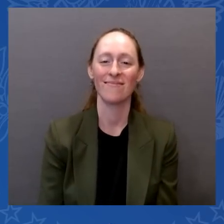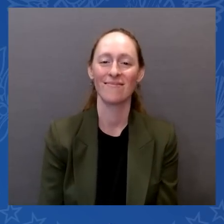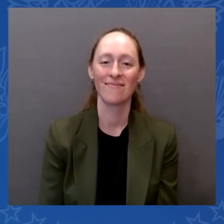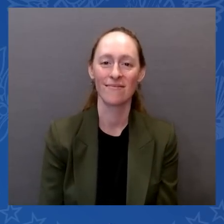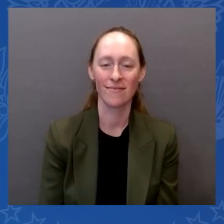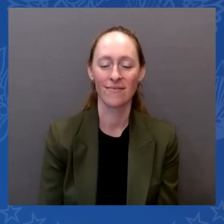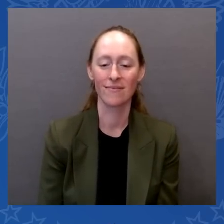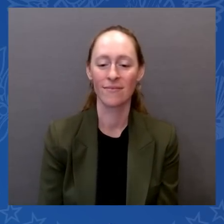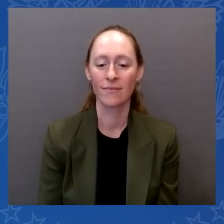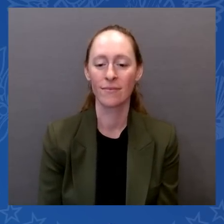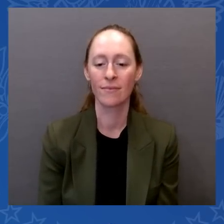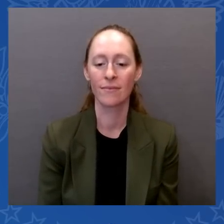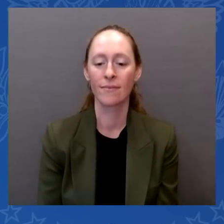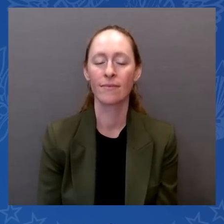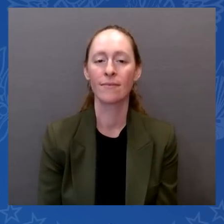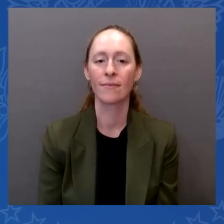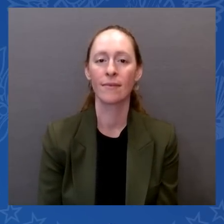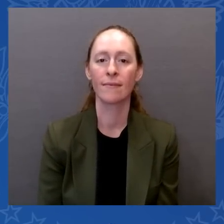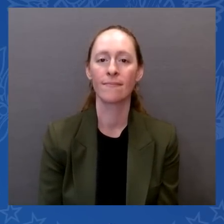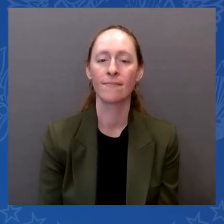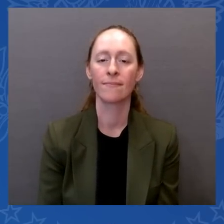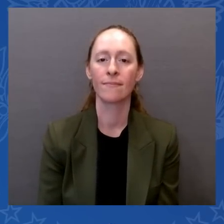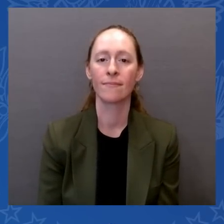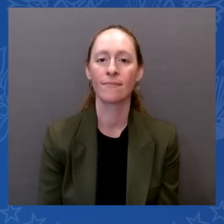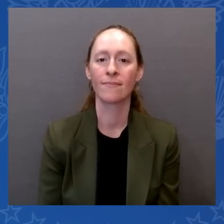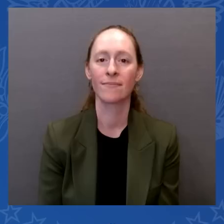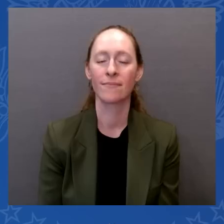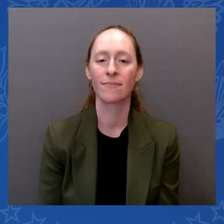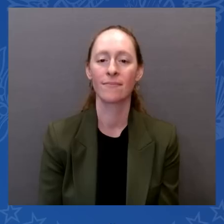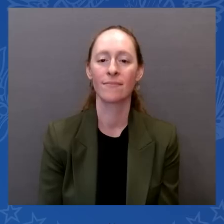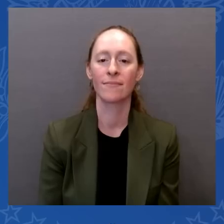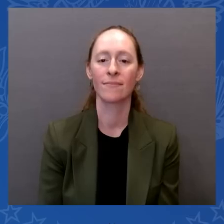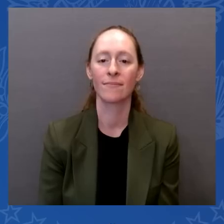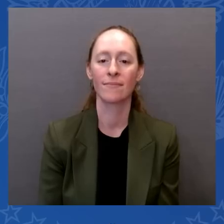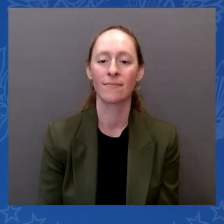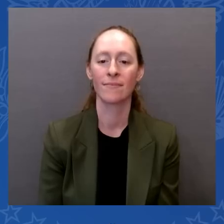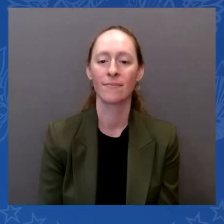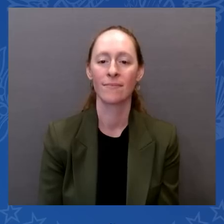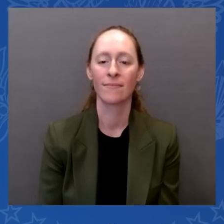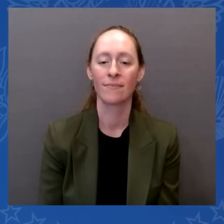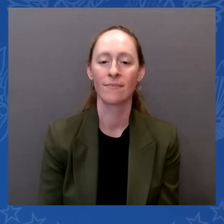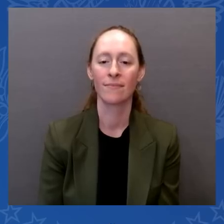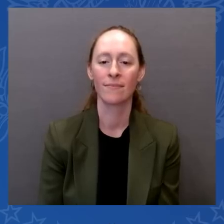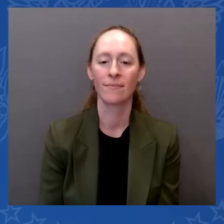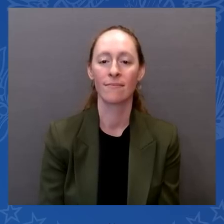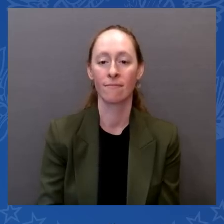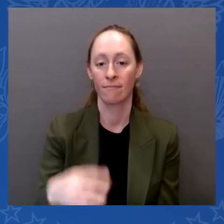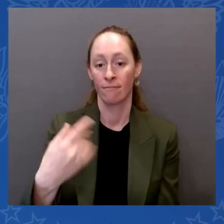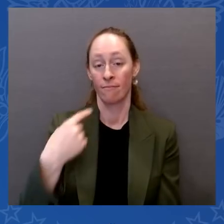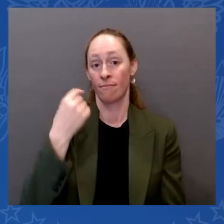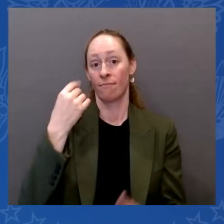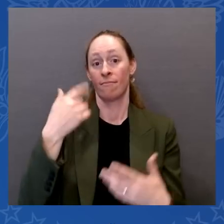As the youngest of three and the only girl I was not expected to follow in my father's footsteps. I got to college on a scholarship